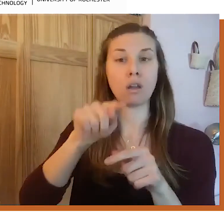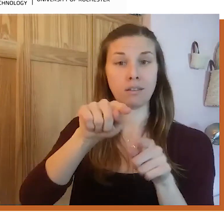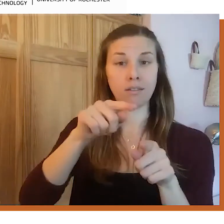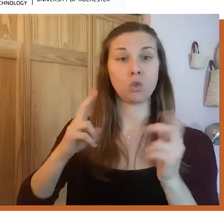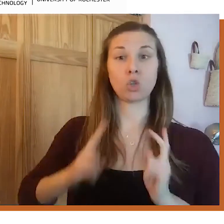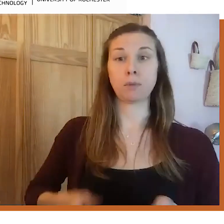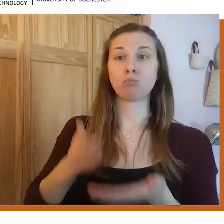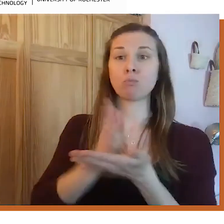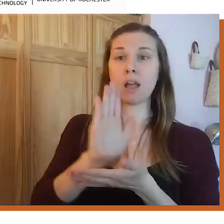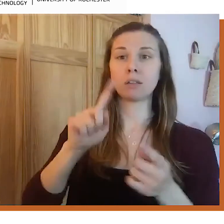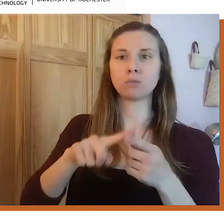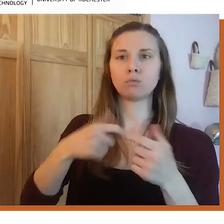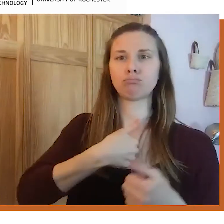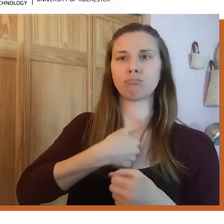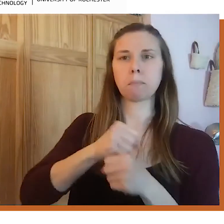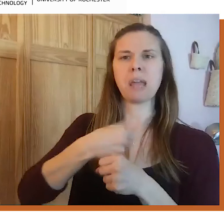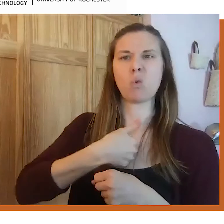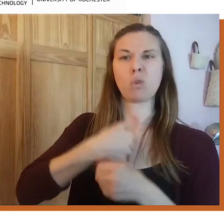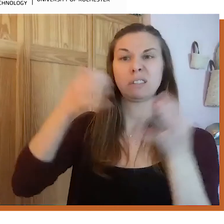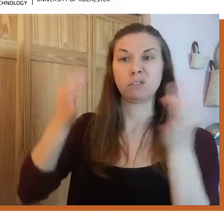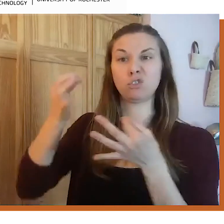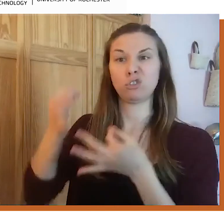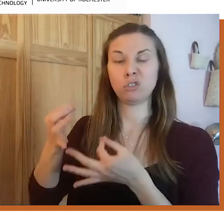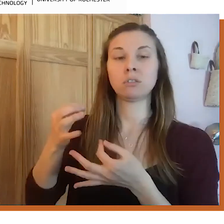It's a human right for us to be able to make our own decisions,